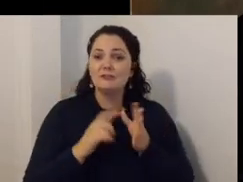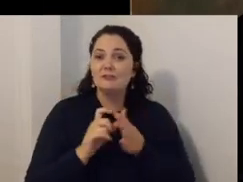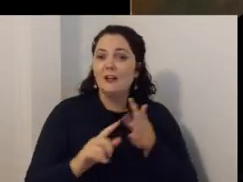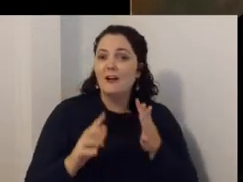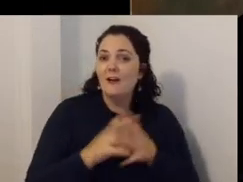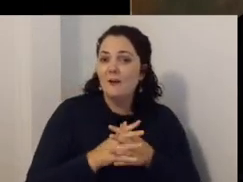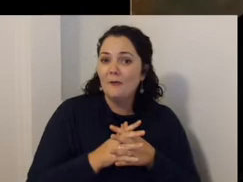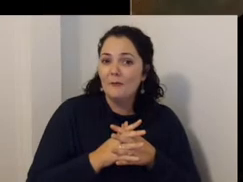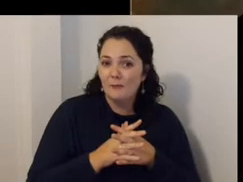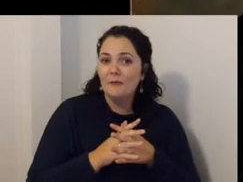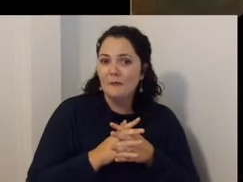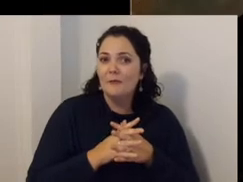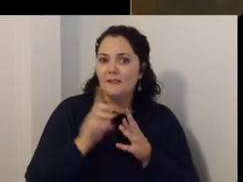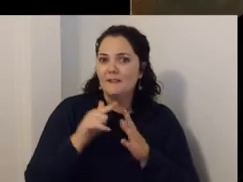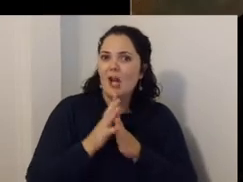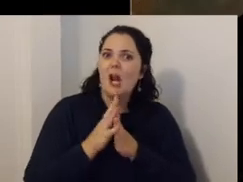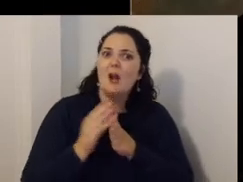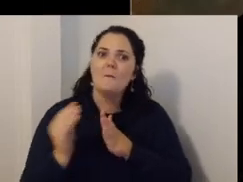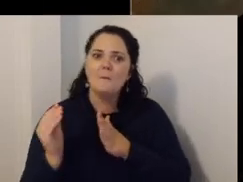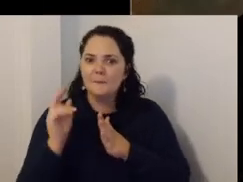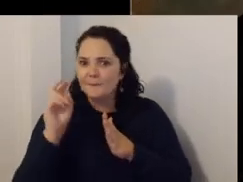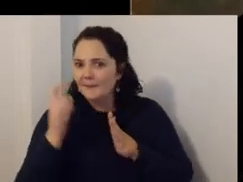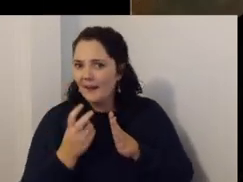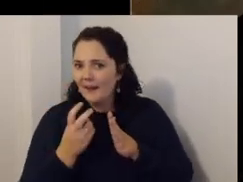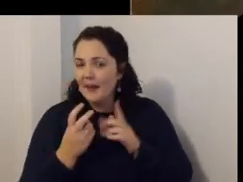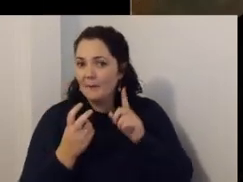but then where you have the highlight, the highlight is very intense and it pops right